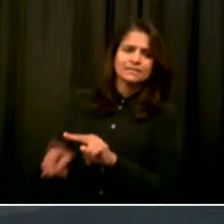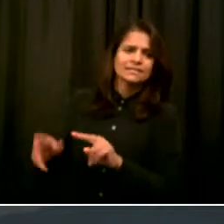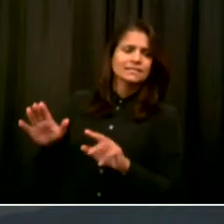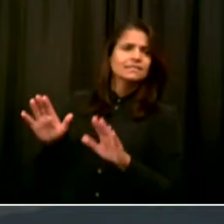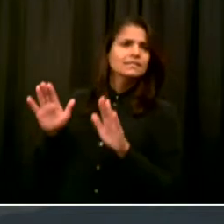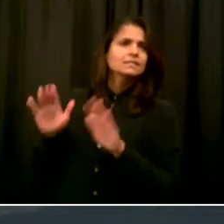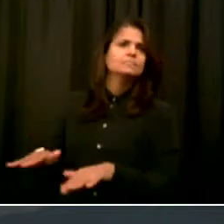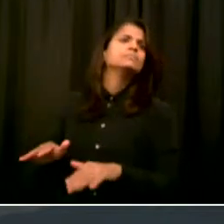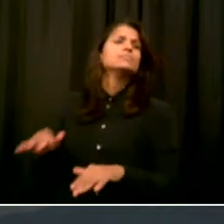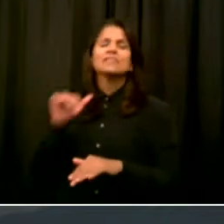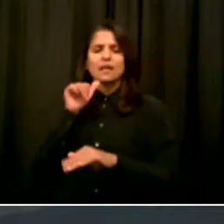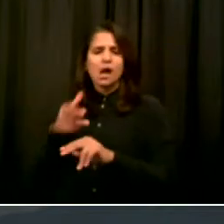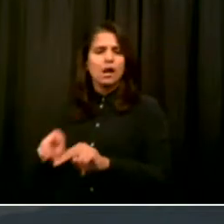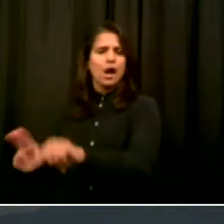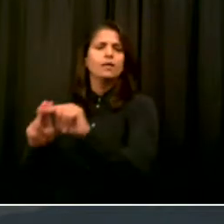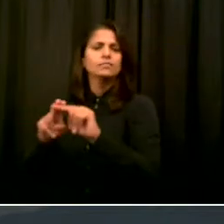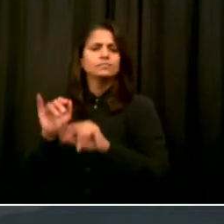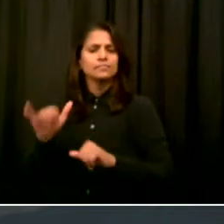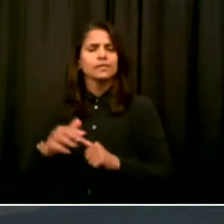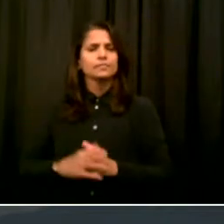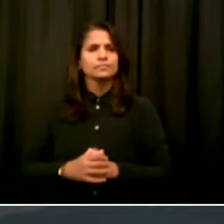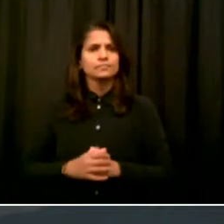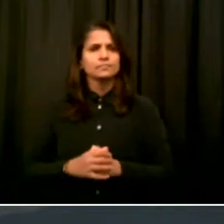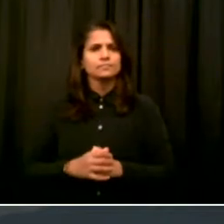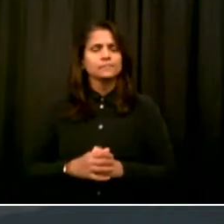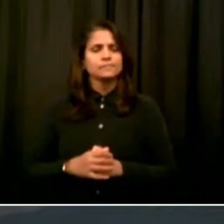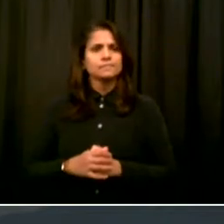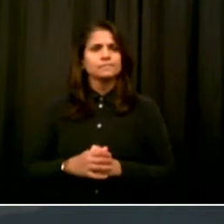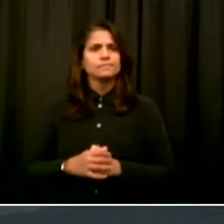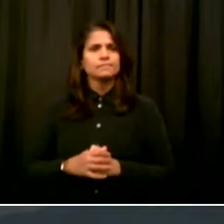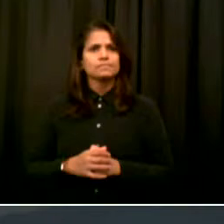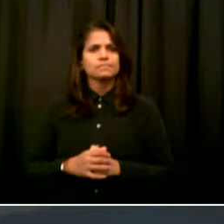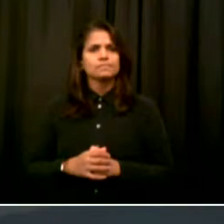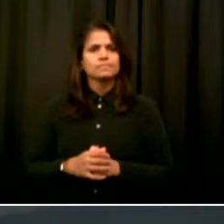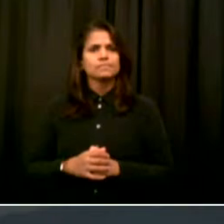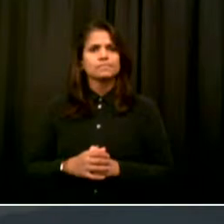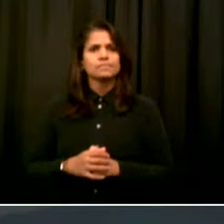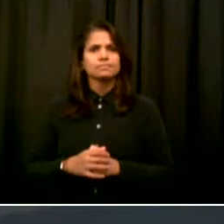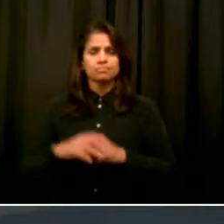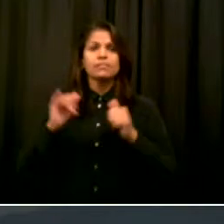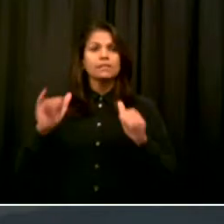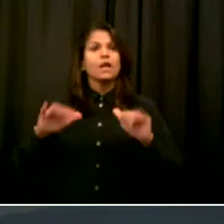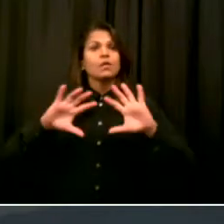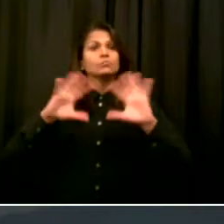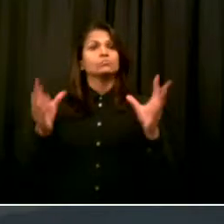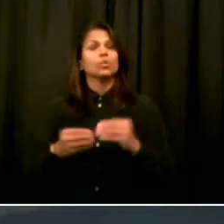LEVEL WE WANT TO PUSH DOWN. AT LEAST IT SHOWS A LEVELING